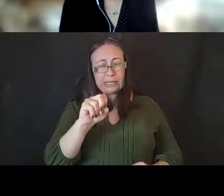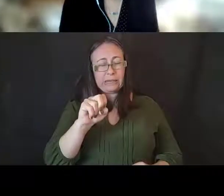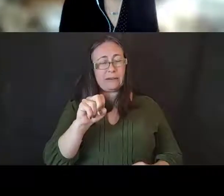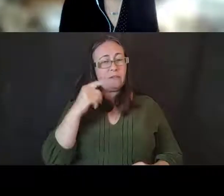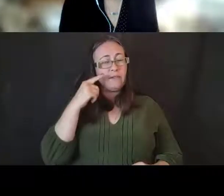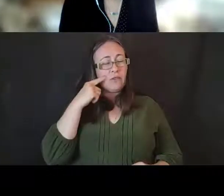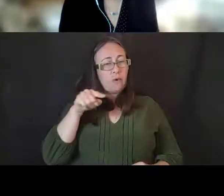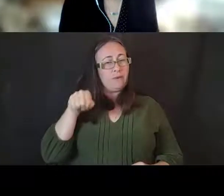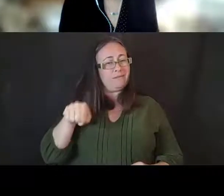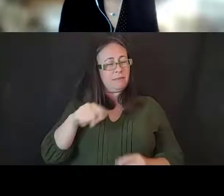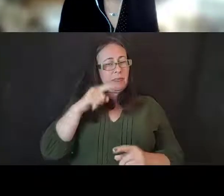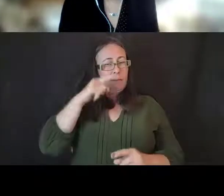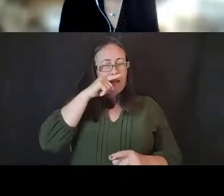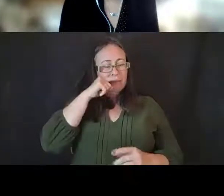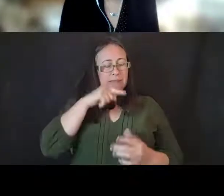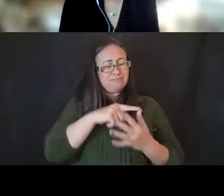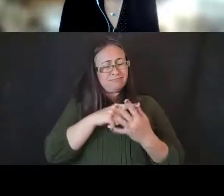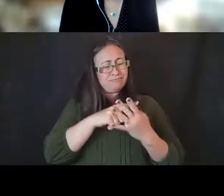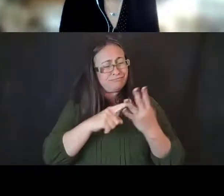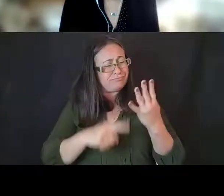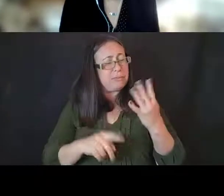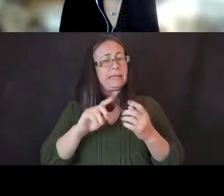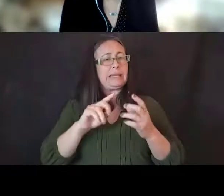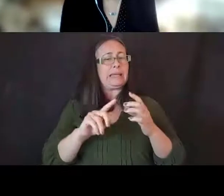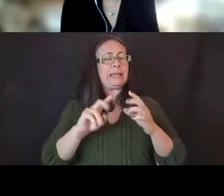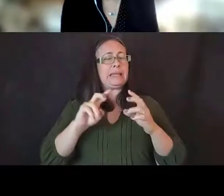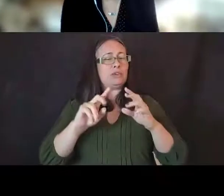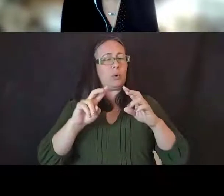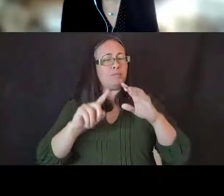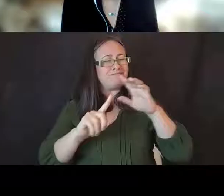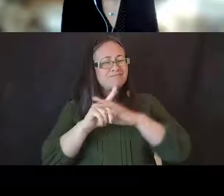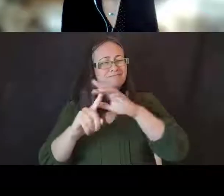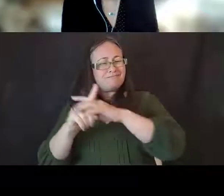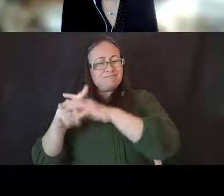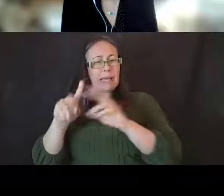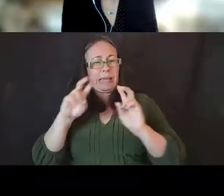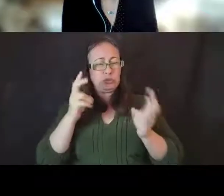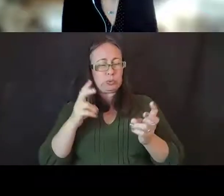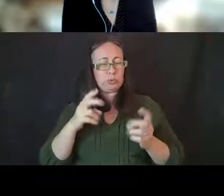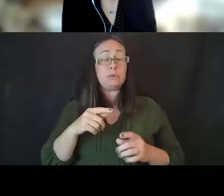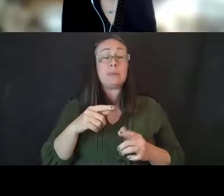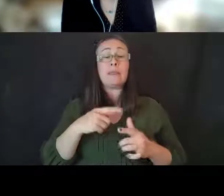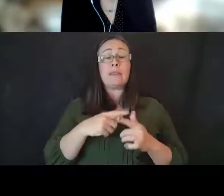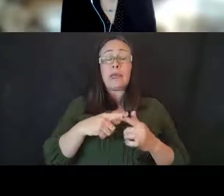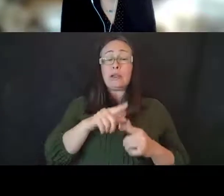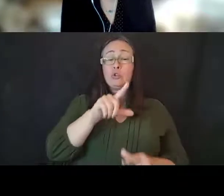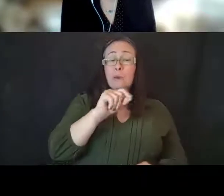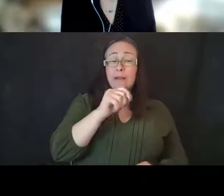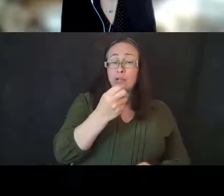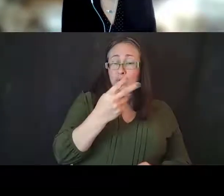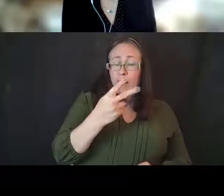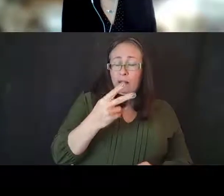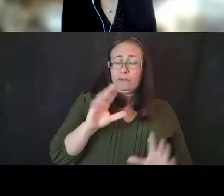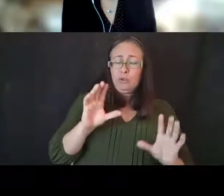So there were some issues there, and so in response, in 2012, they got a group together, and they published this article